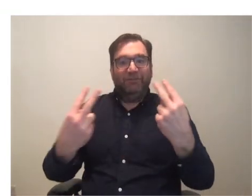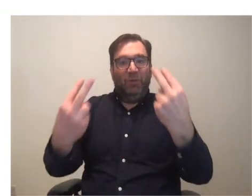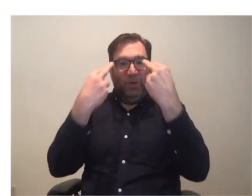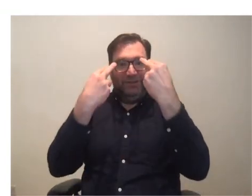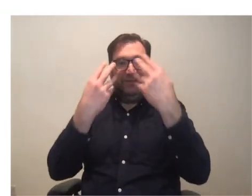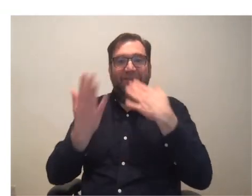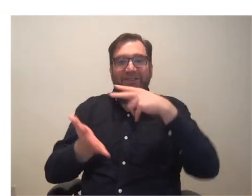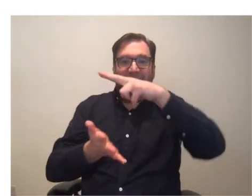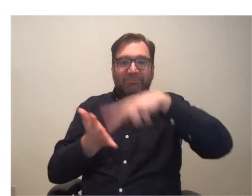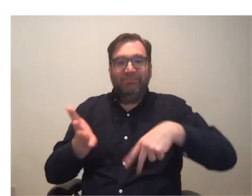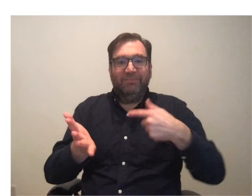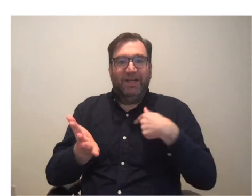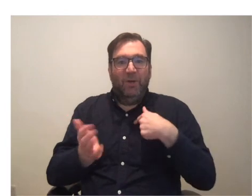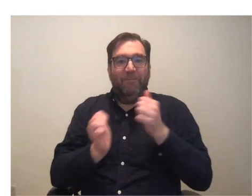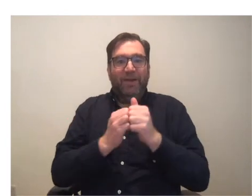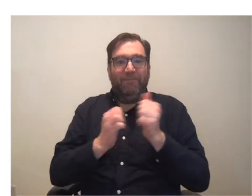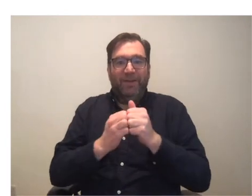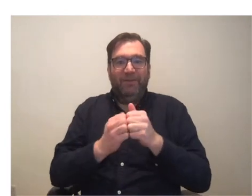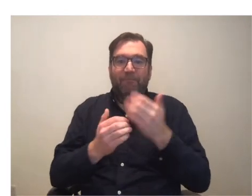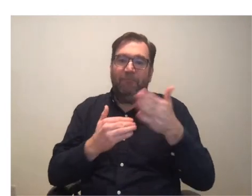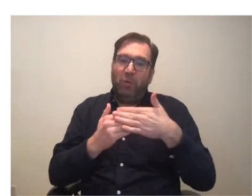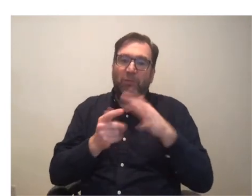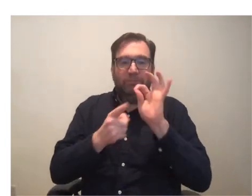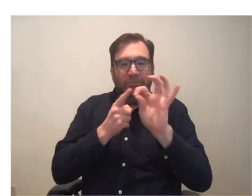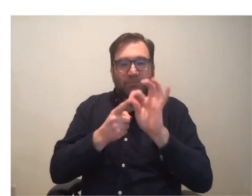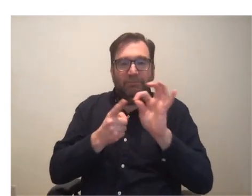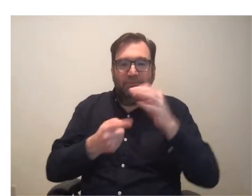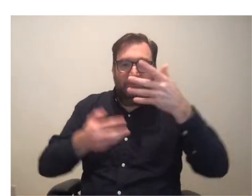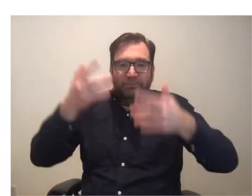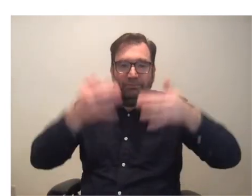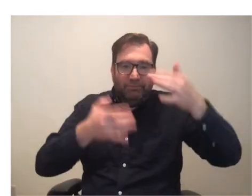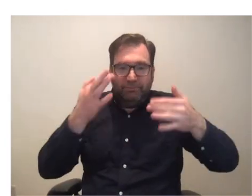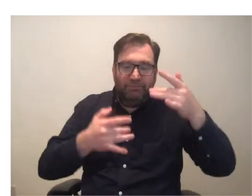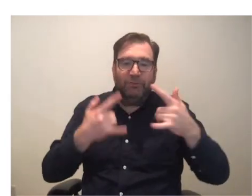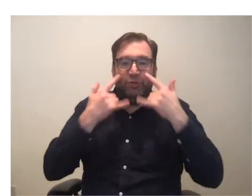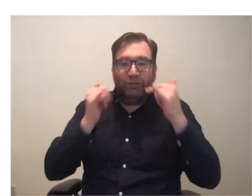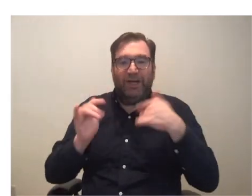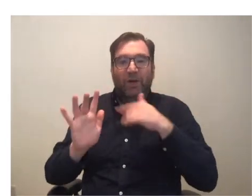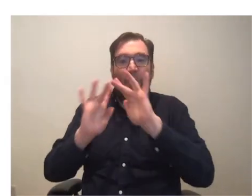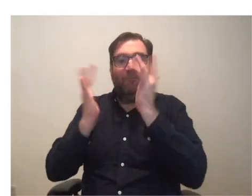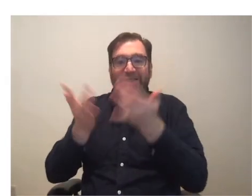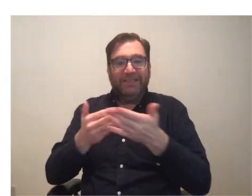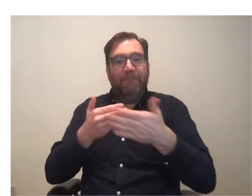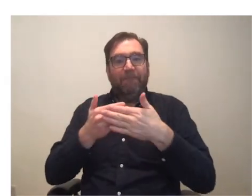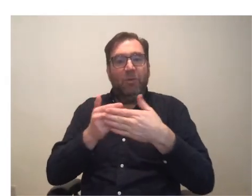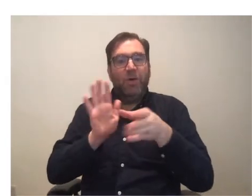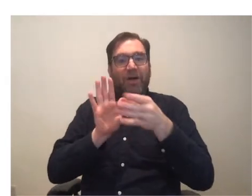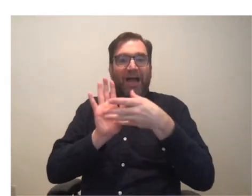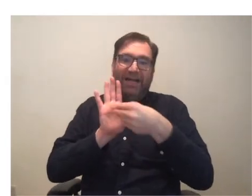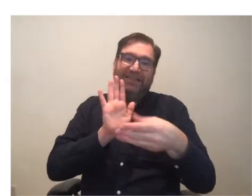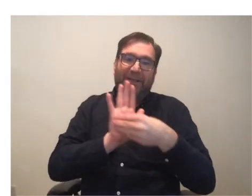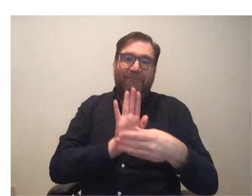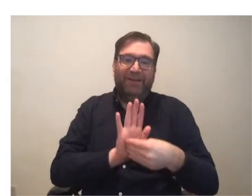Thanks for watching. Please refer to our paper for more detailed numerical evaluations and checkout our website for more examples.